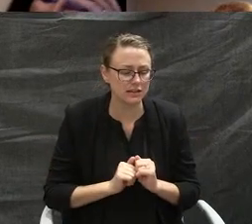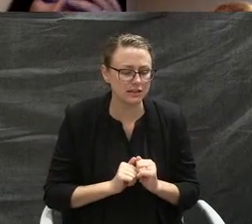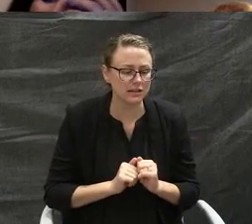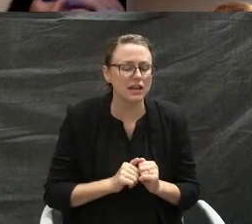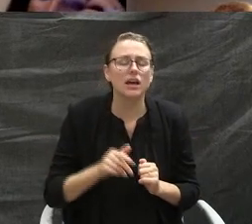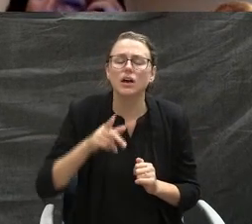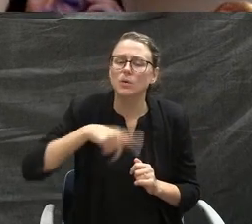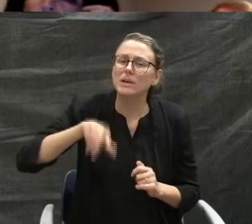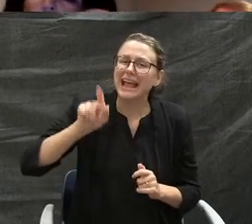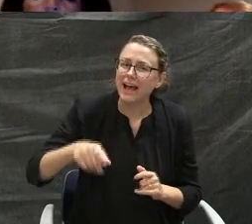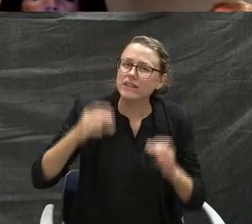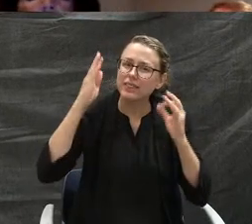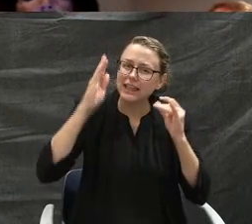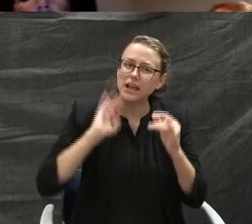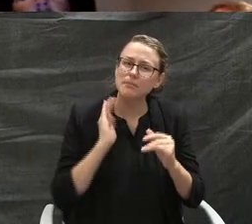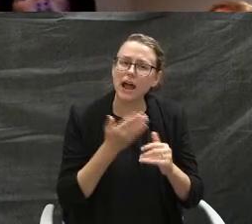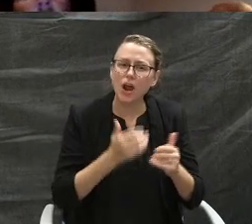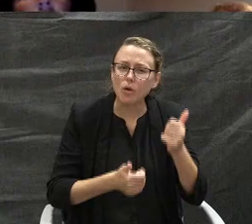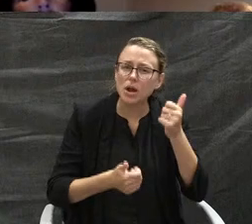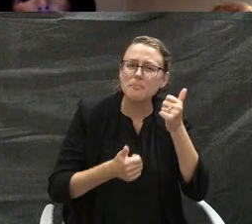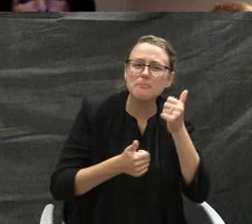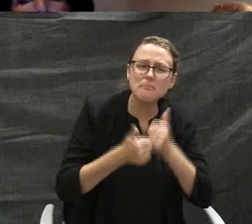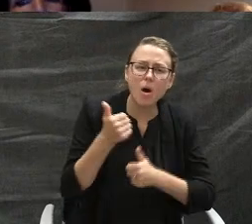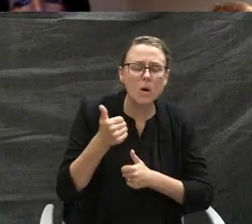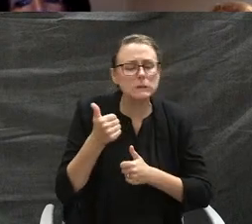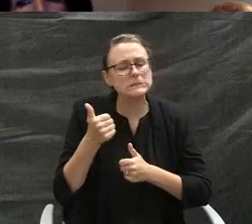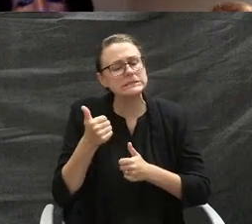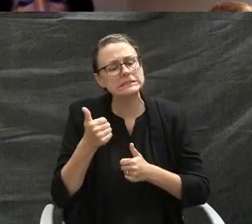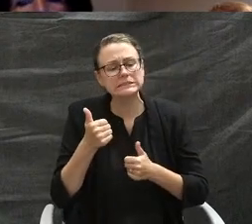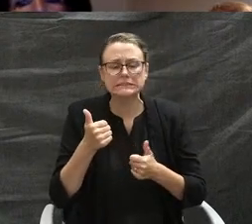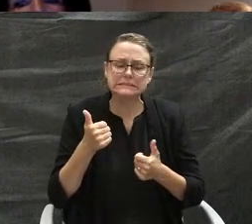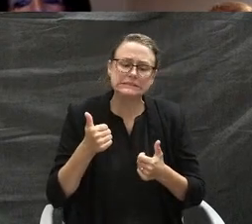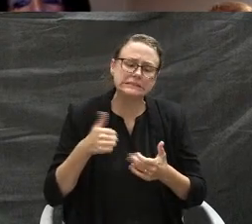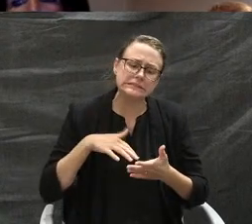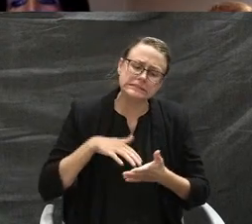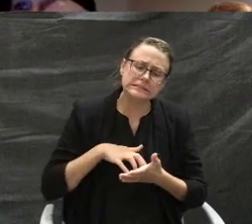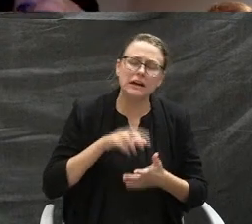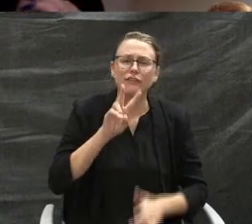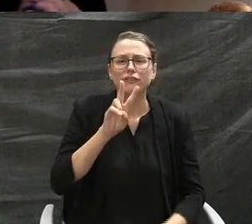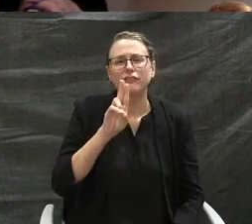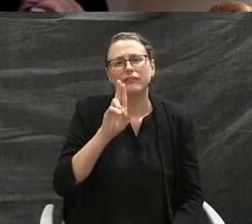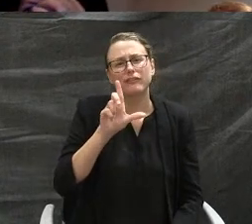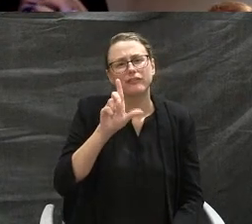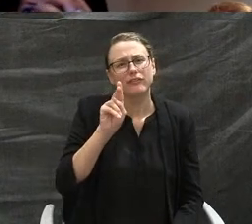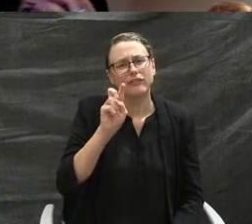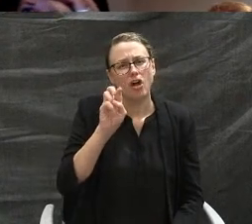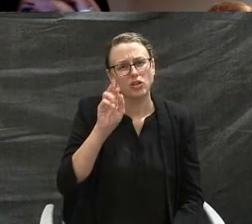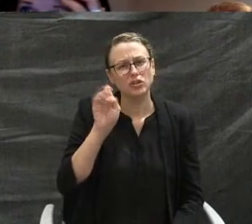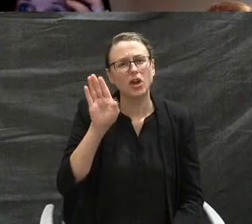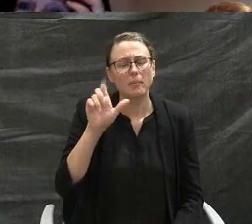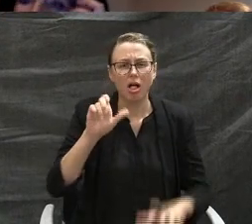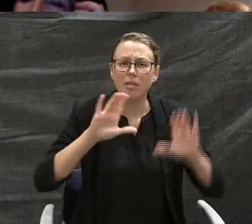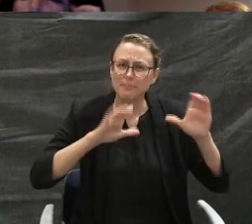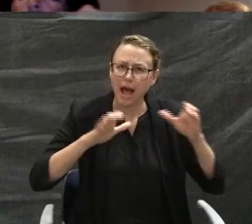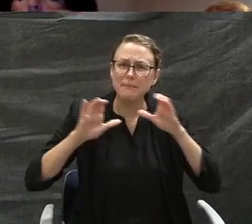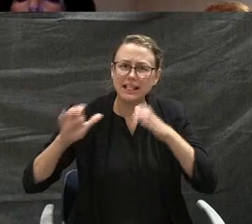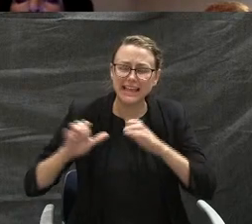Arcade 3. So when you think about getting our kids that when you think about that pivot point between learning to read and